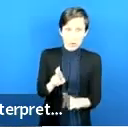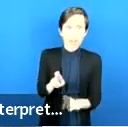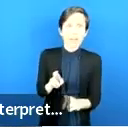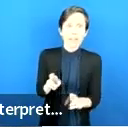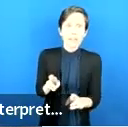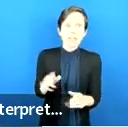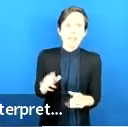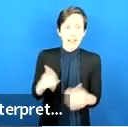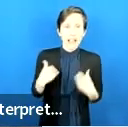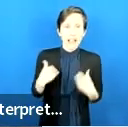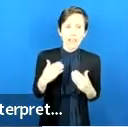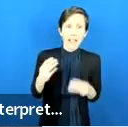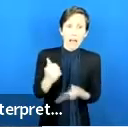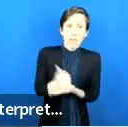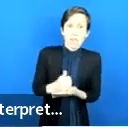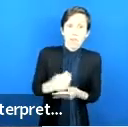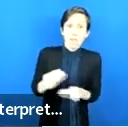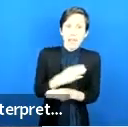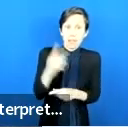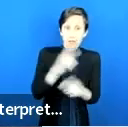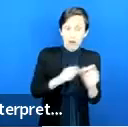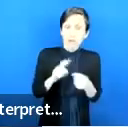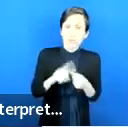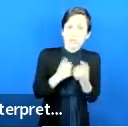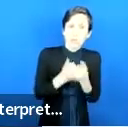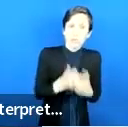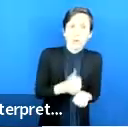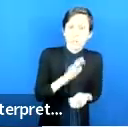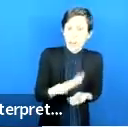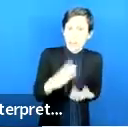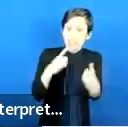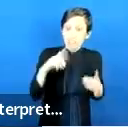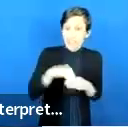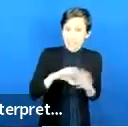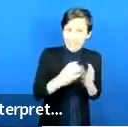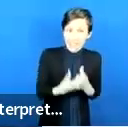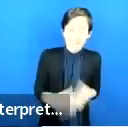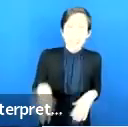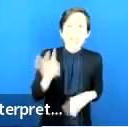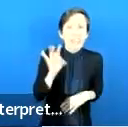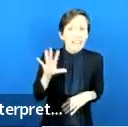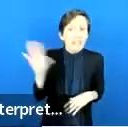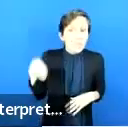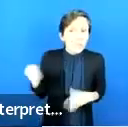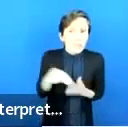strategies to support their success in math class. 85% of all students self-reported